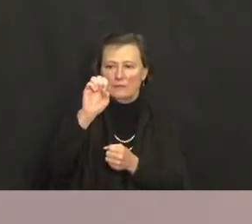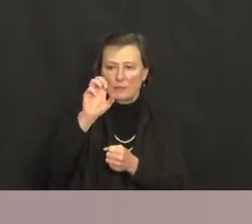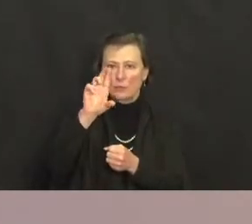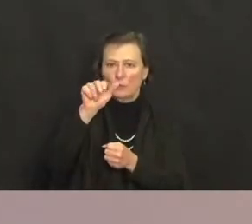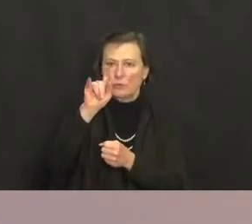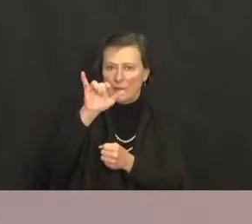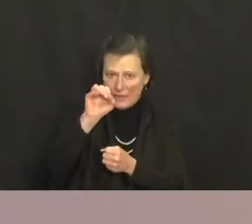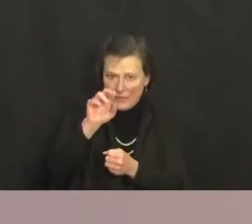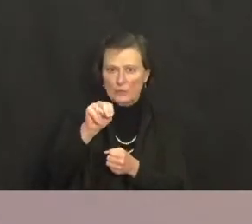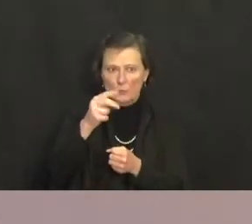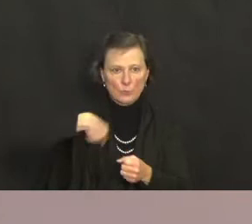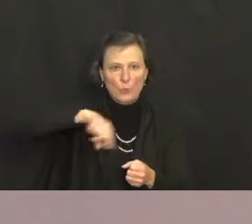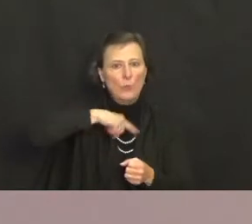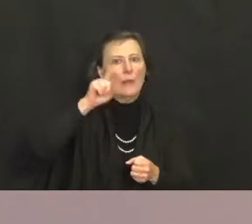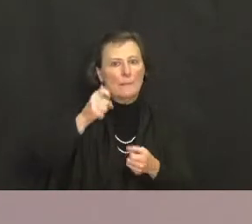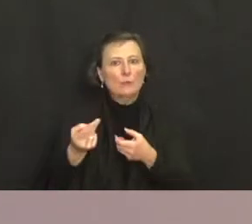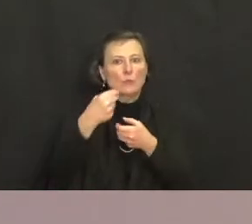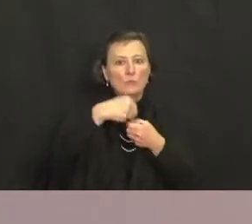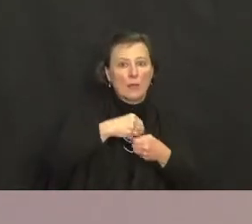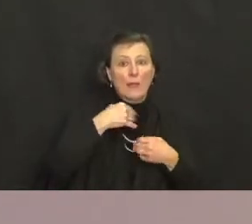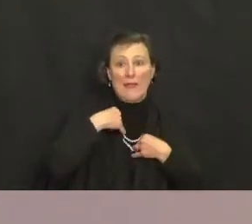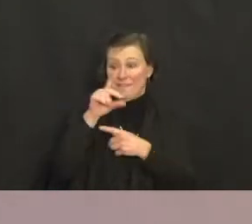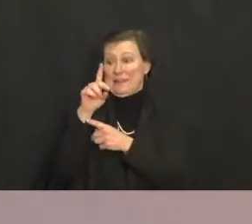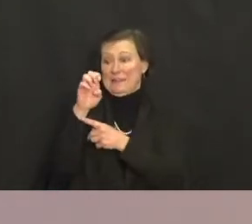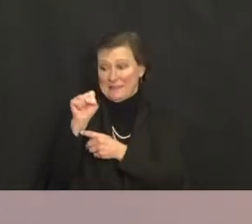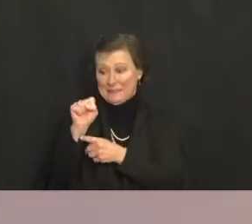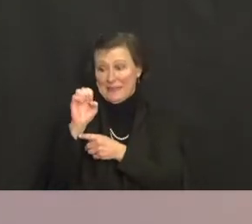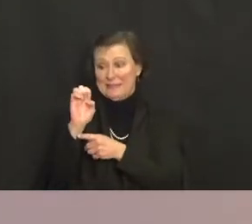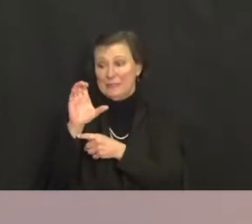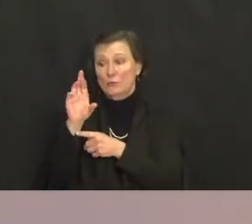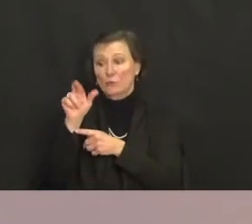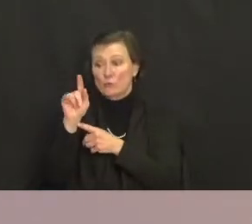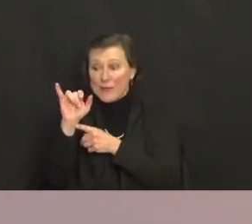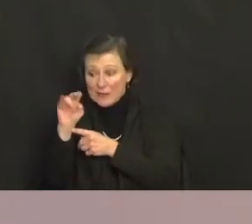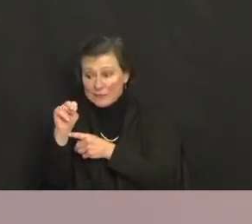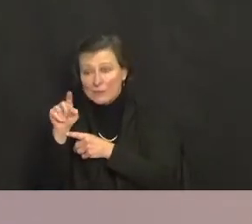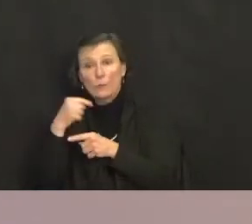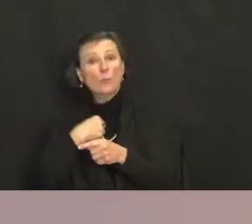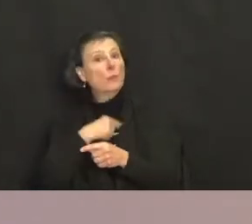When there is a desecration, we reconsecrate.